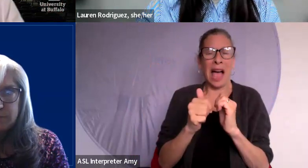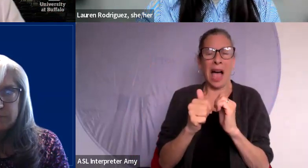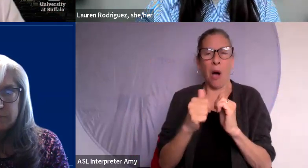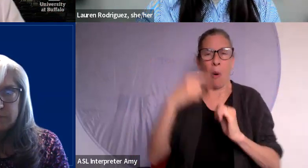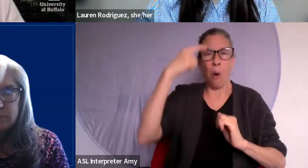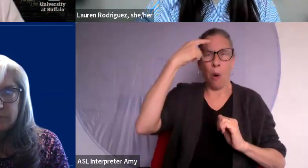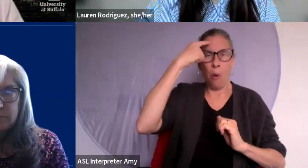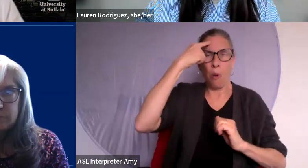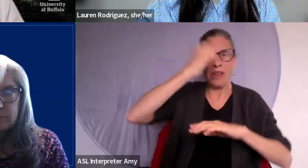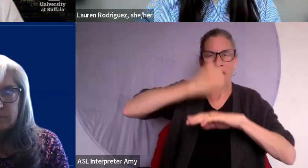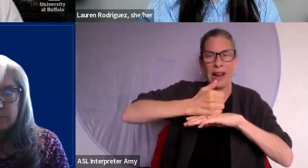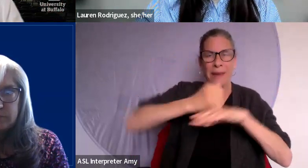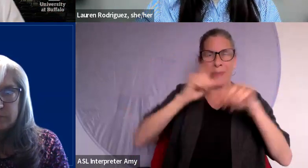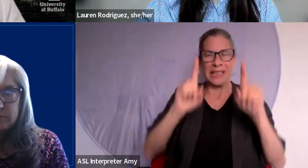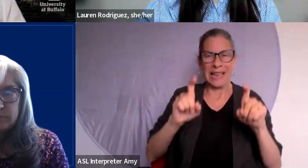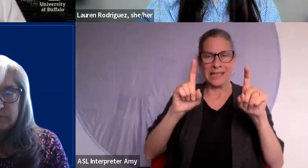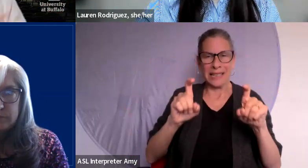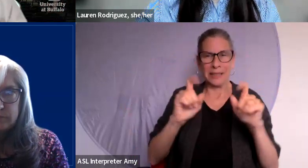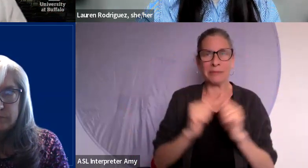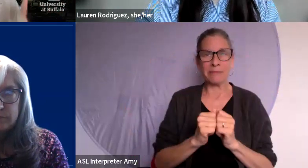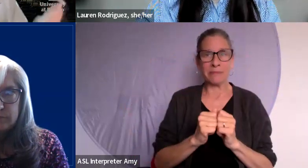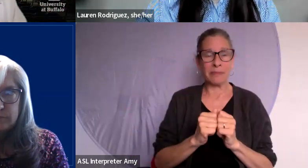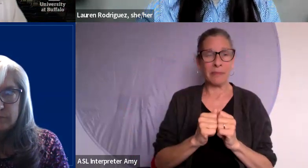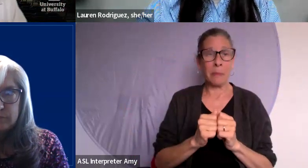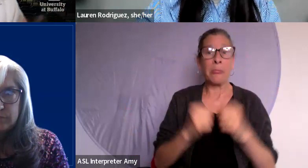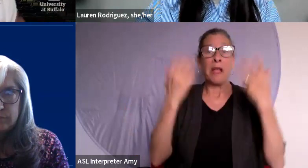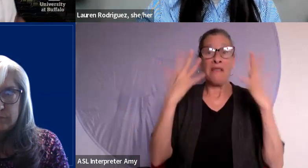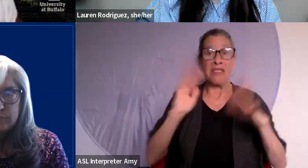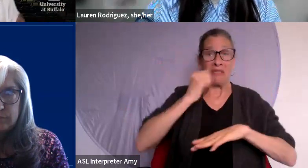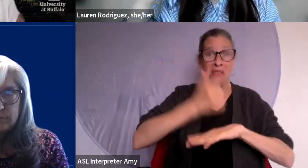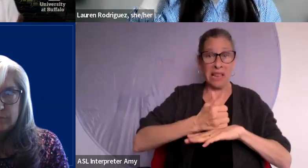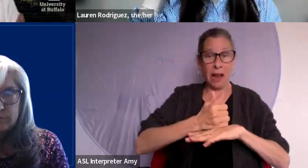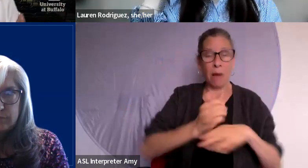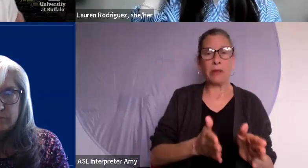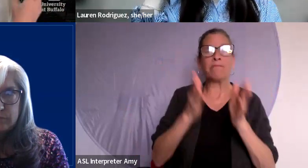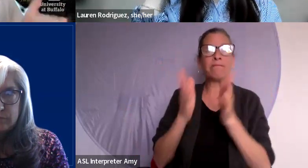of this project. So once we have that in place, we move on to the